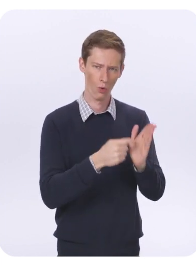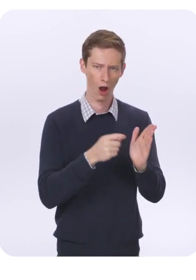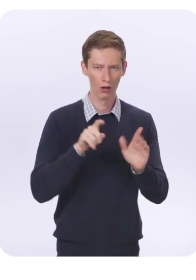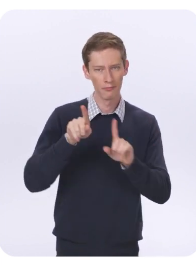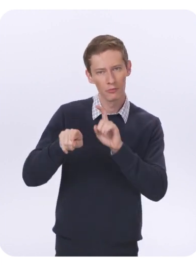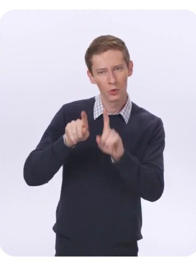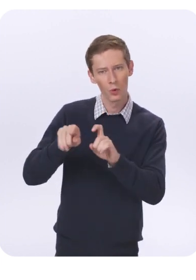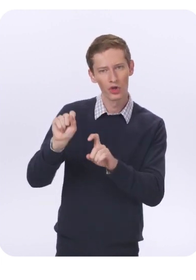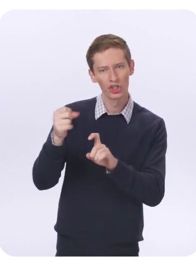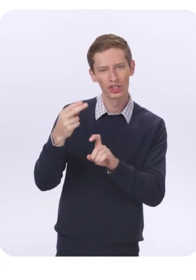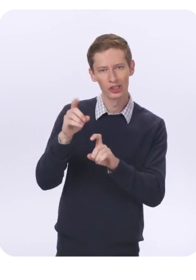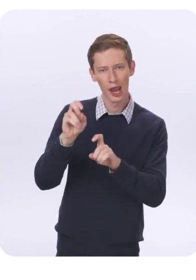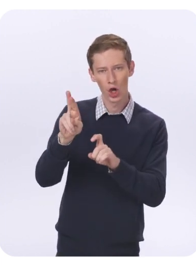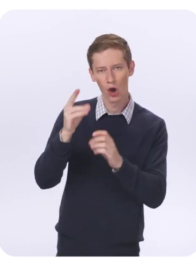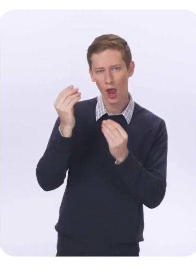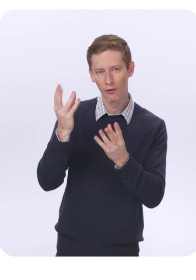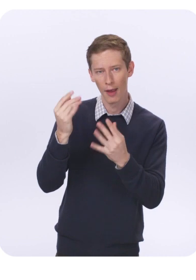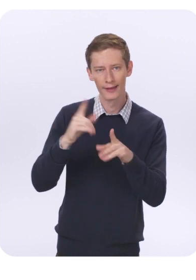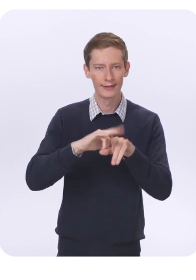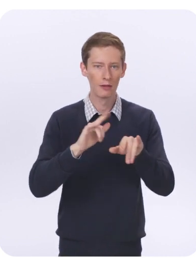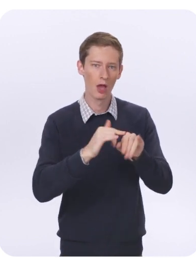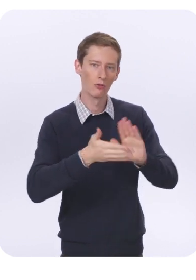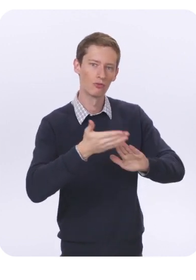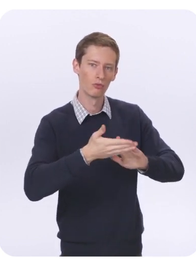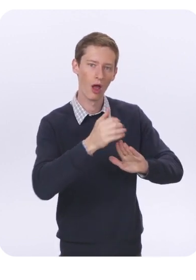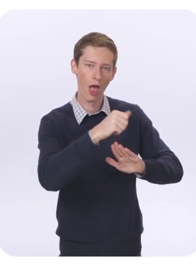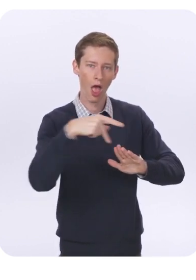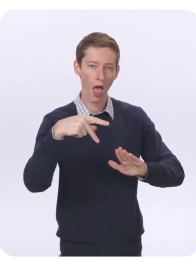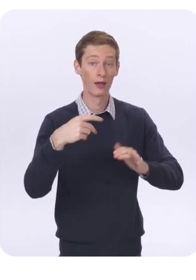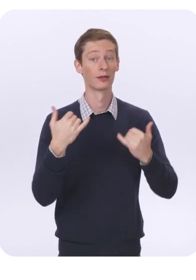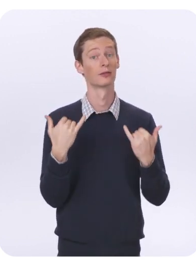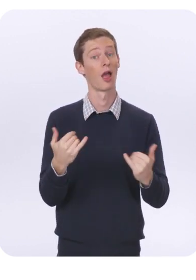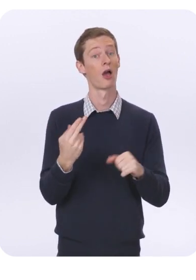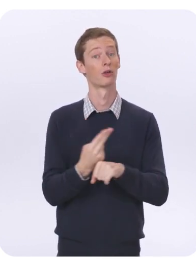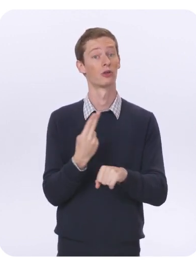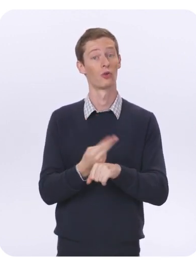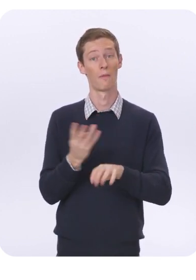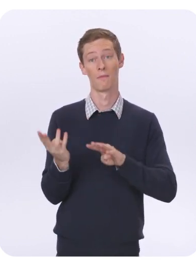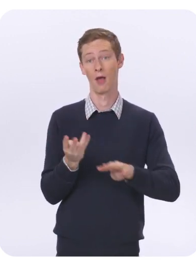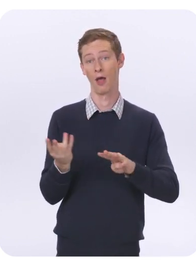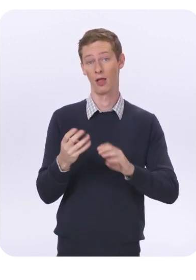By using the pipeline executable properties extension of Vulkan or getting a capture to render.